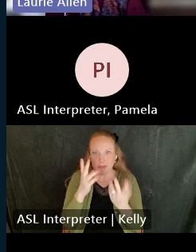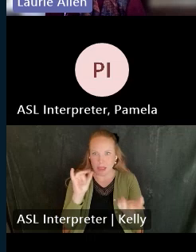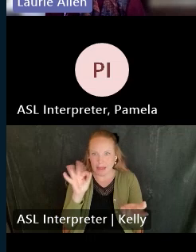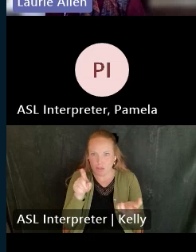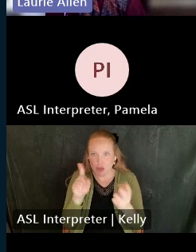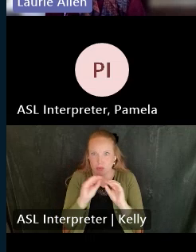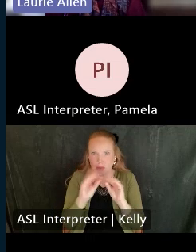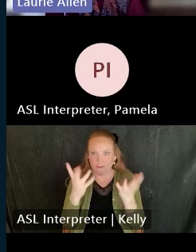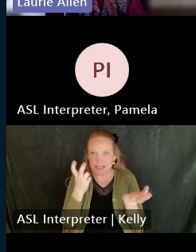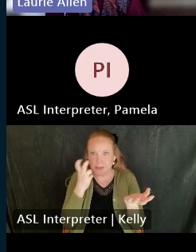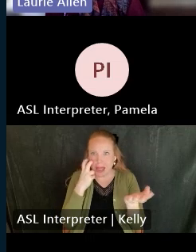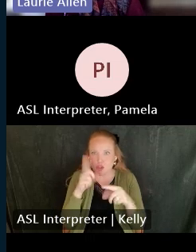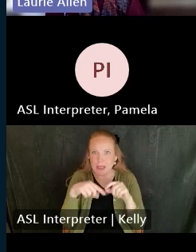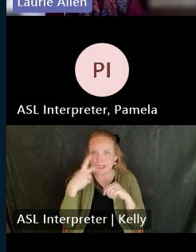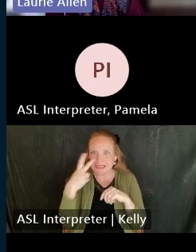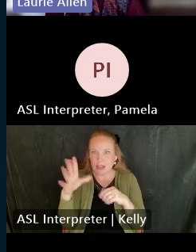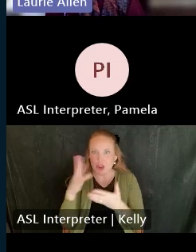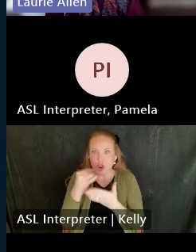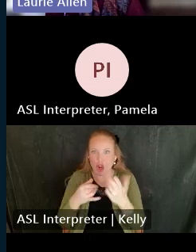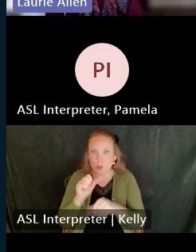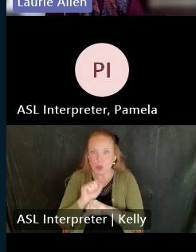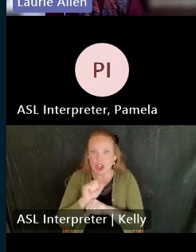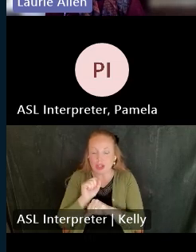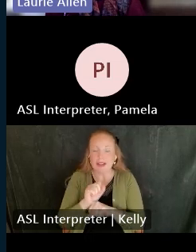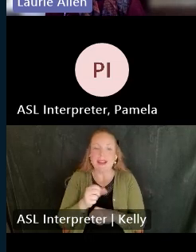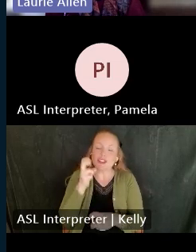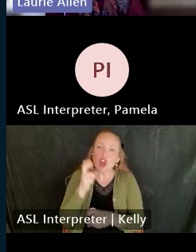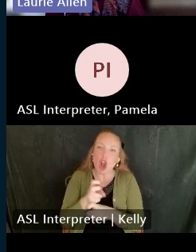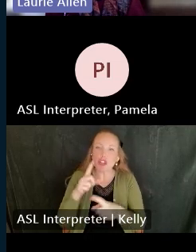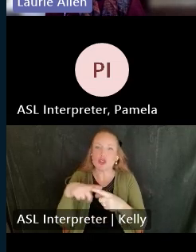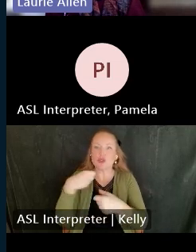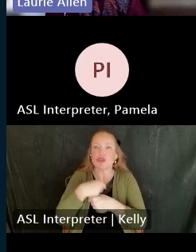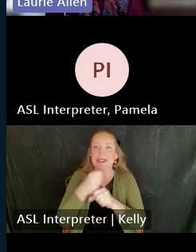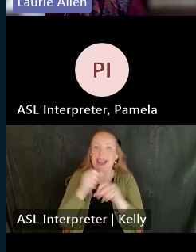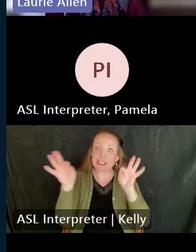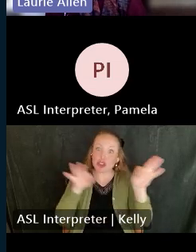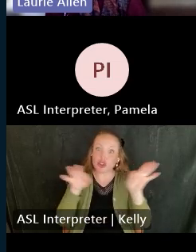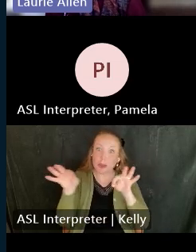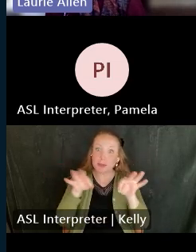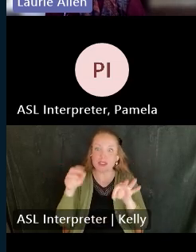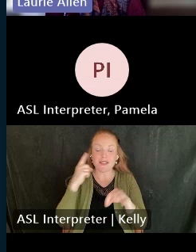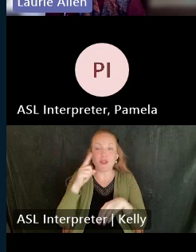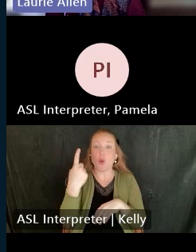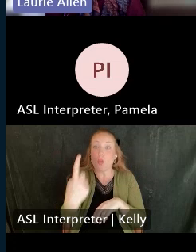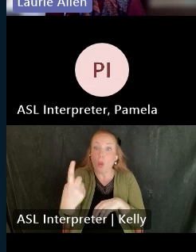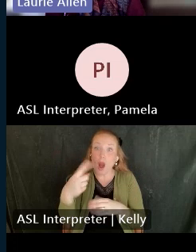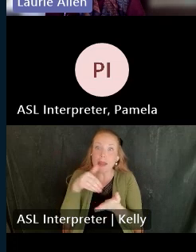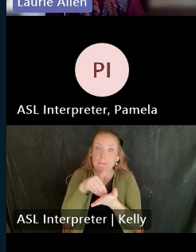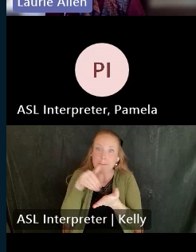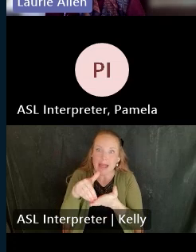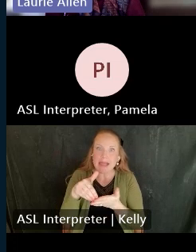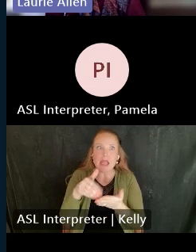And it's also impossible to create descriptions for 1 million pieces of art I just describe it out for a screen reader, for example.